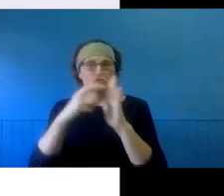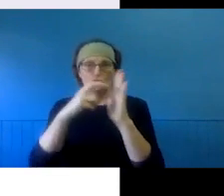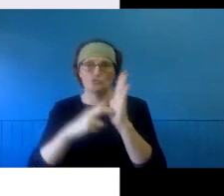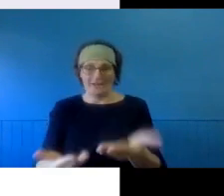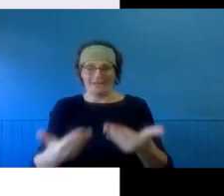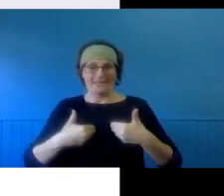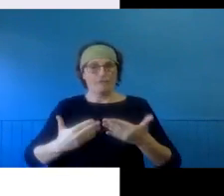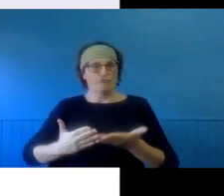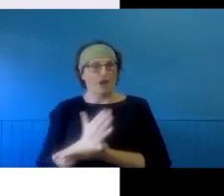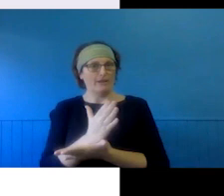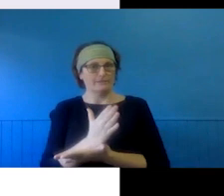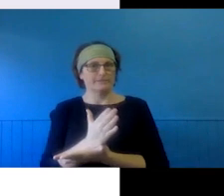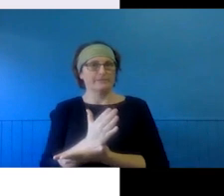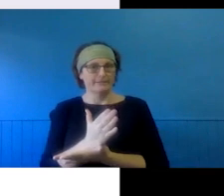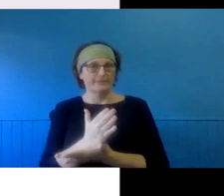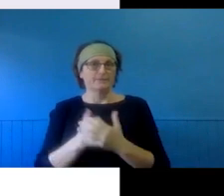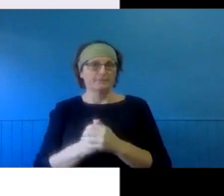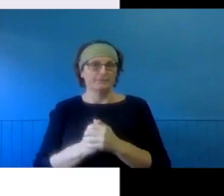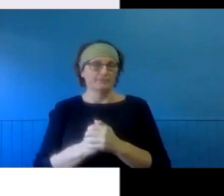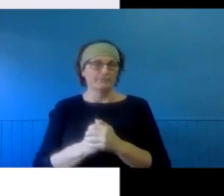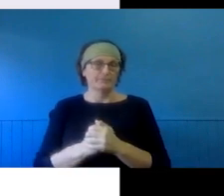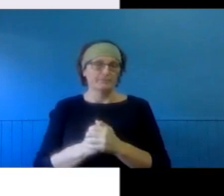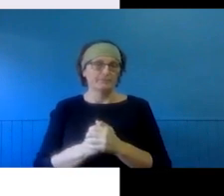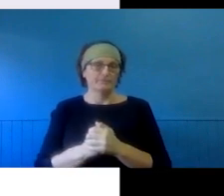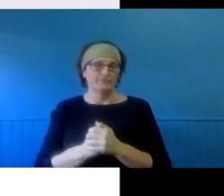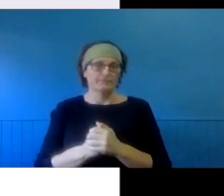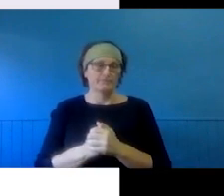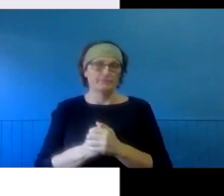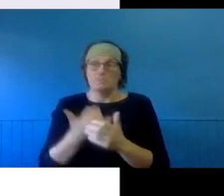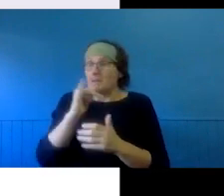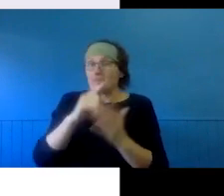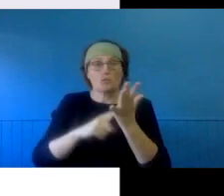the parties of the contract that don't exist in law. And that's a way